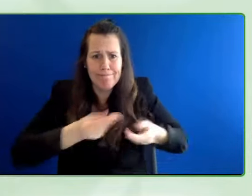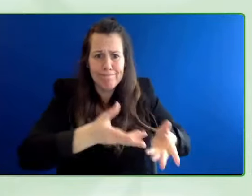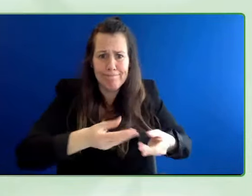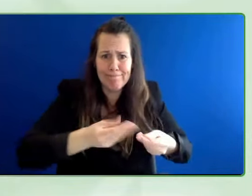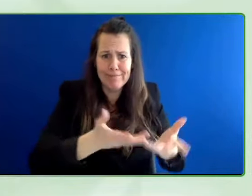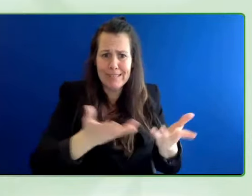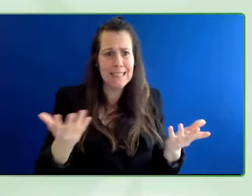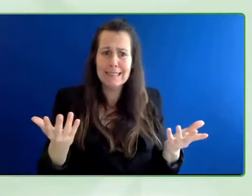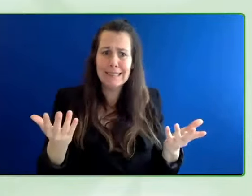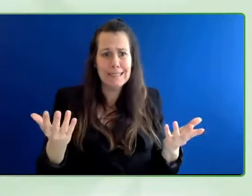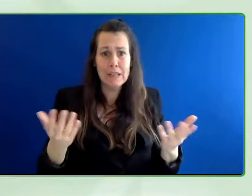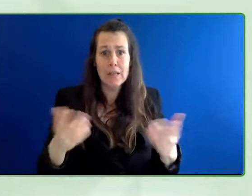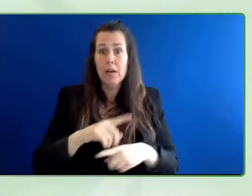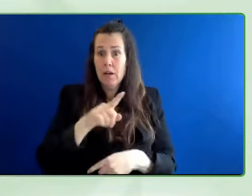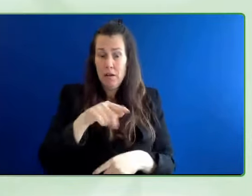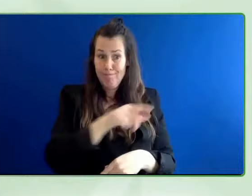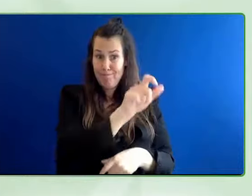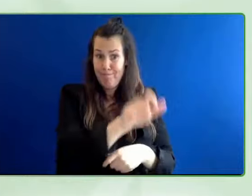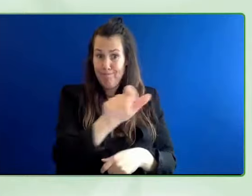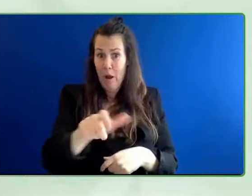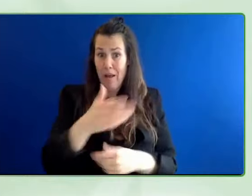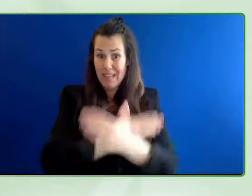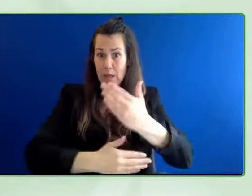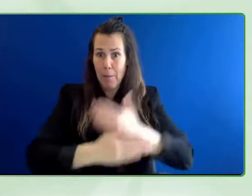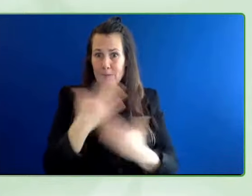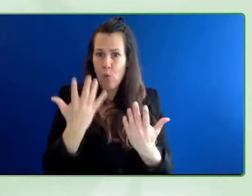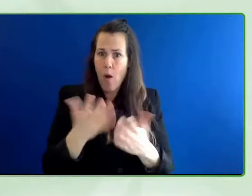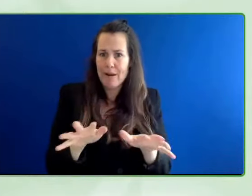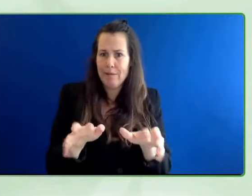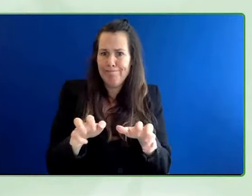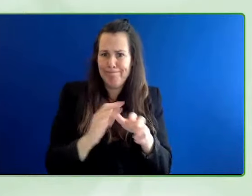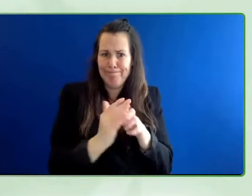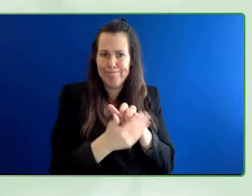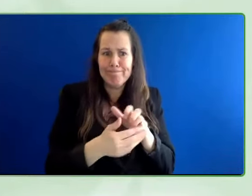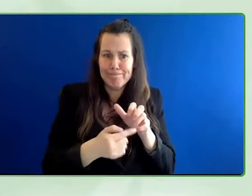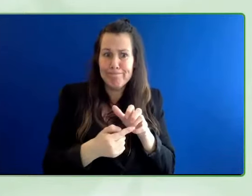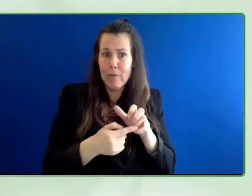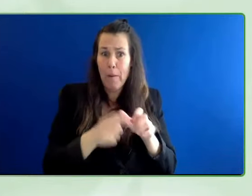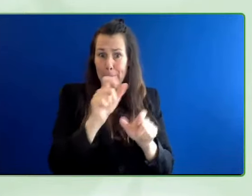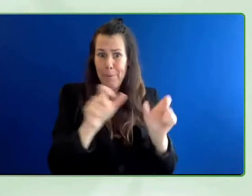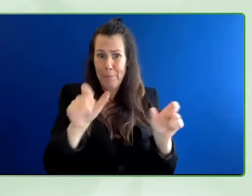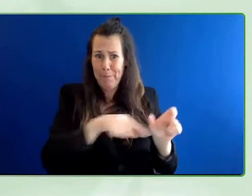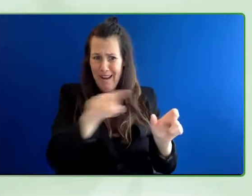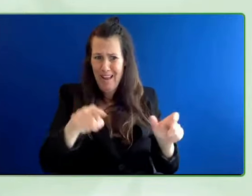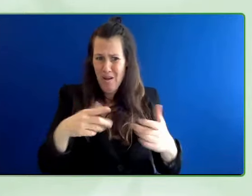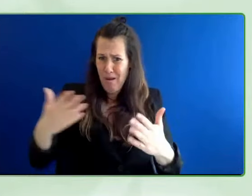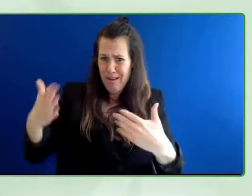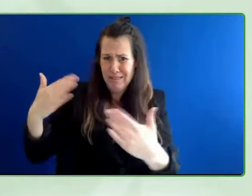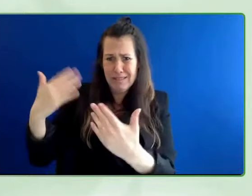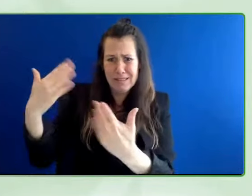And the other challenge we face is human resourcing.